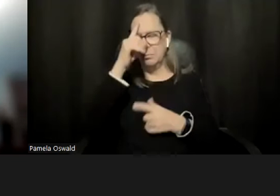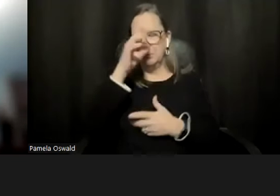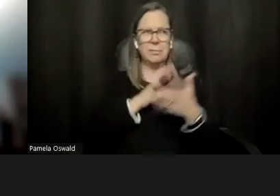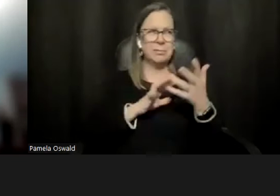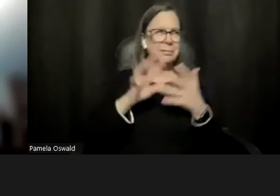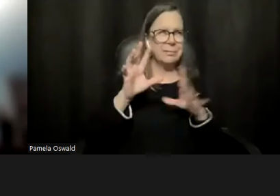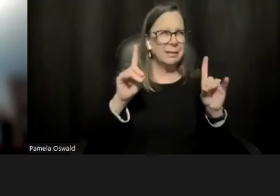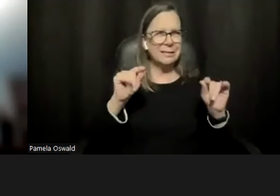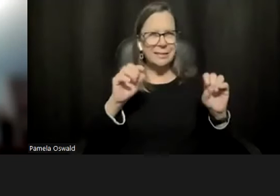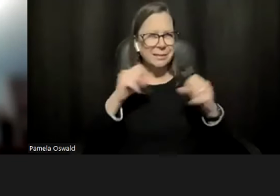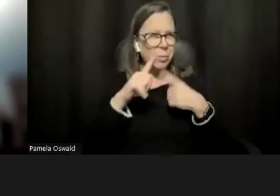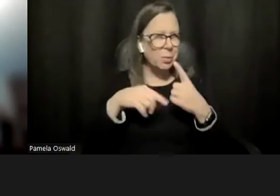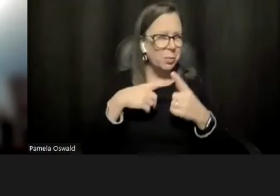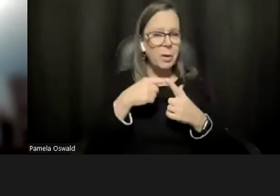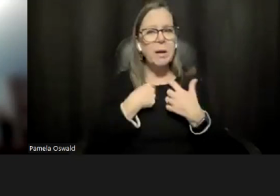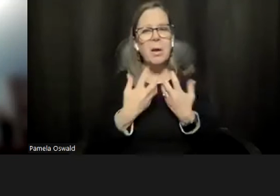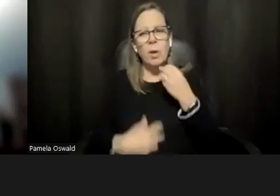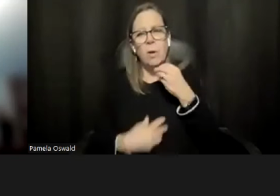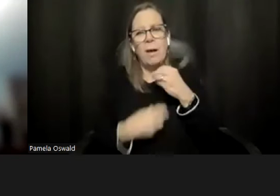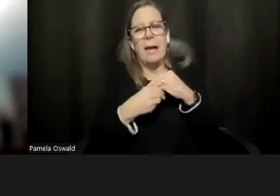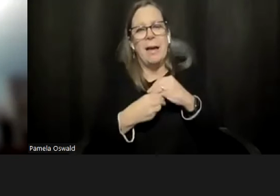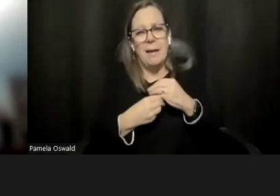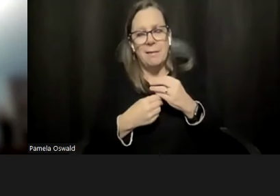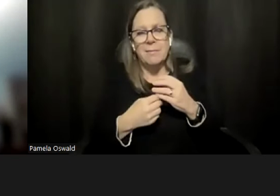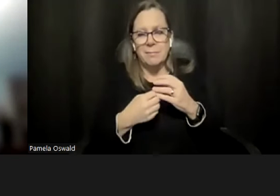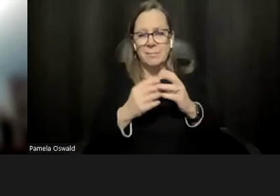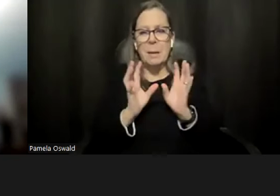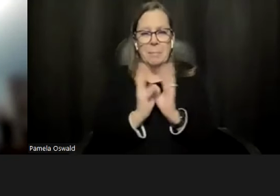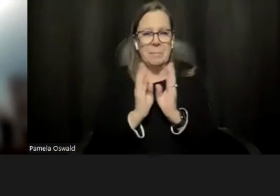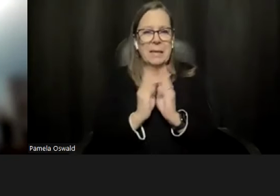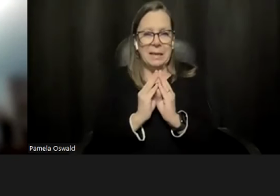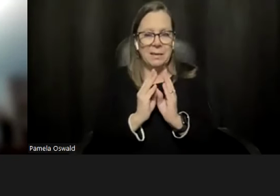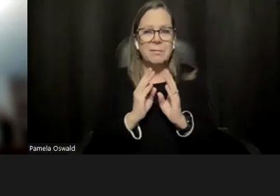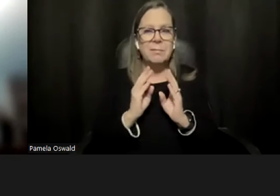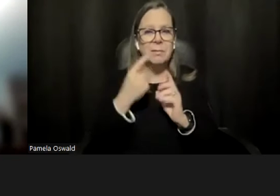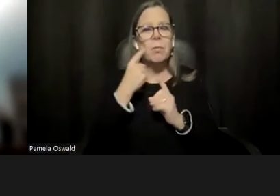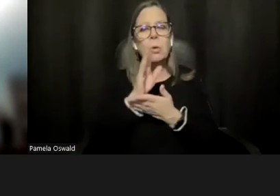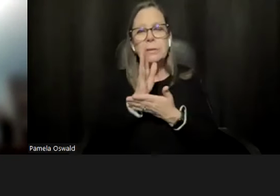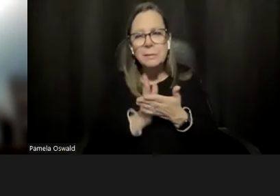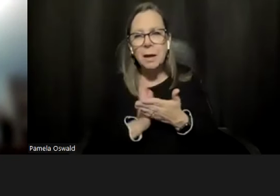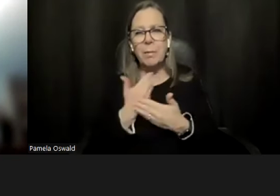I would like to add that extra meeting, for some of our partners and stakeholders who